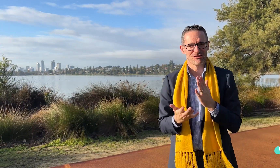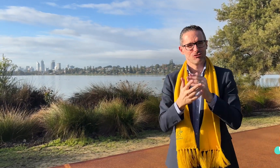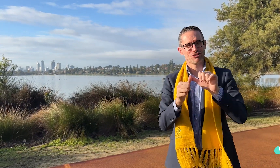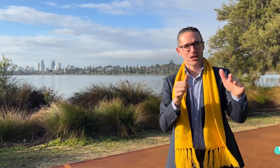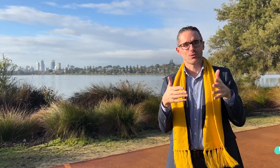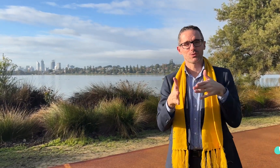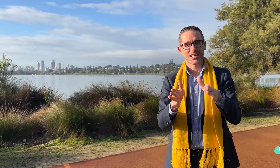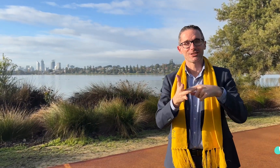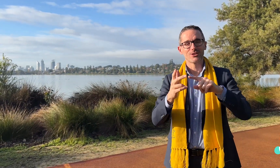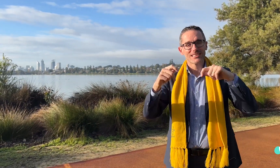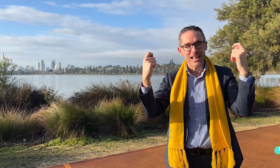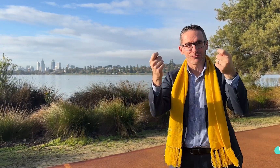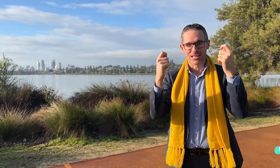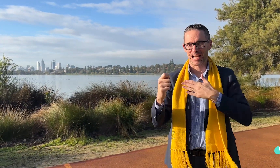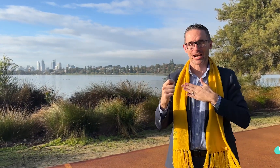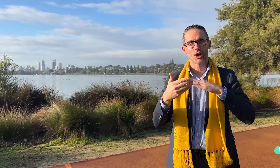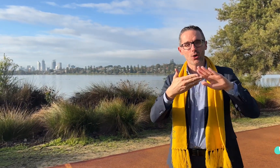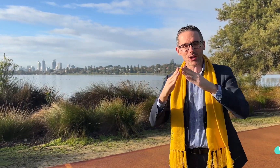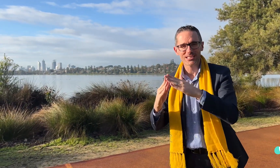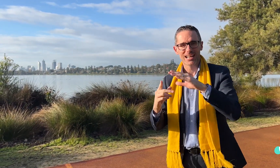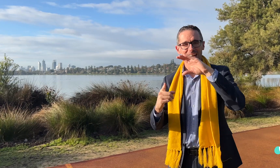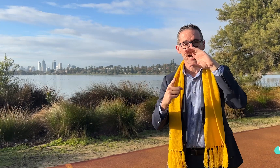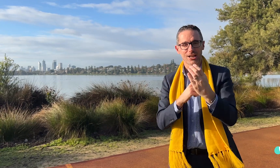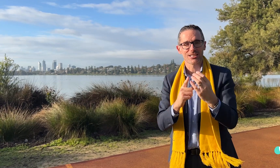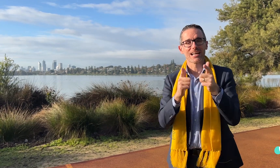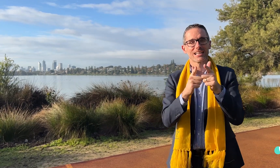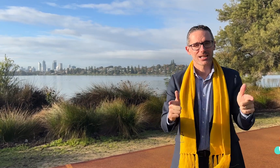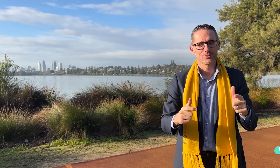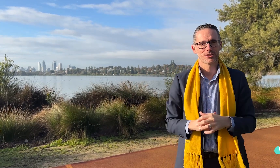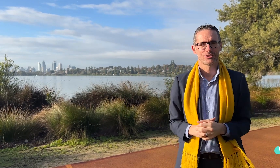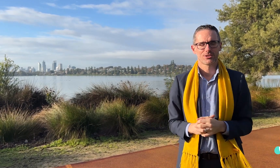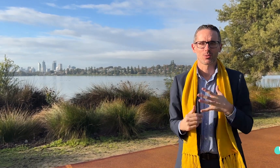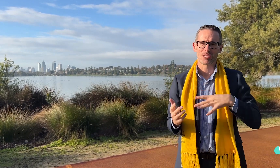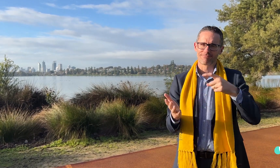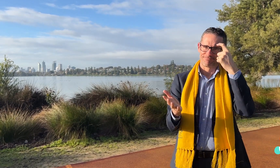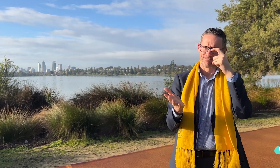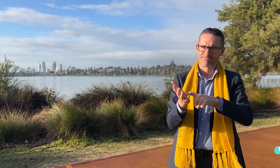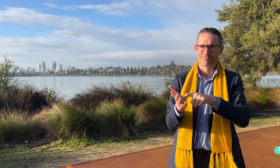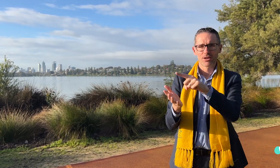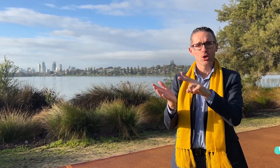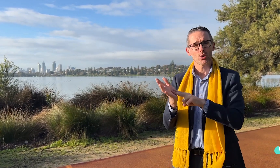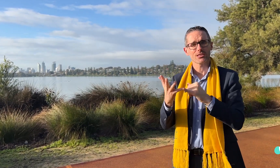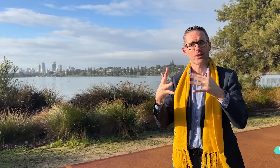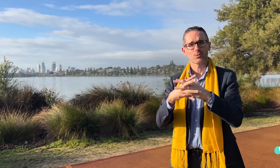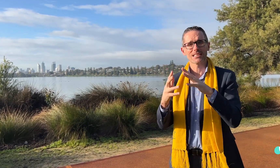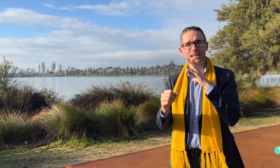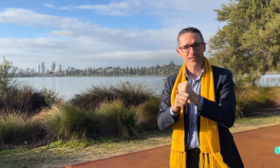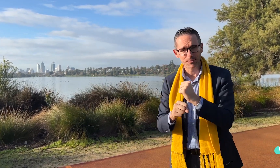It is a great way to celebrate our community, culture and language. I want to acknowledge the New South Wales Government